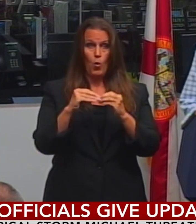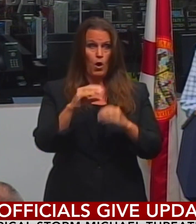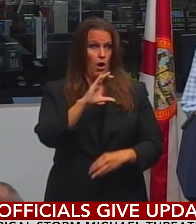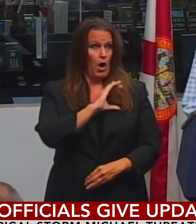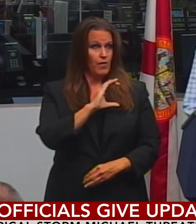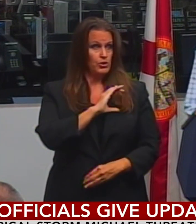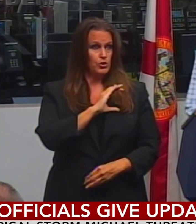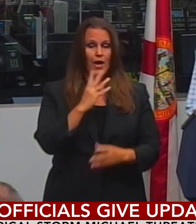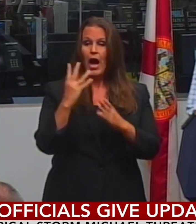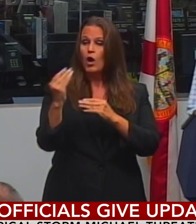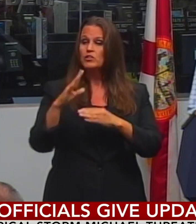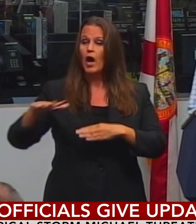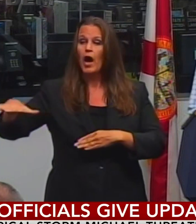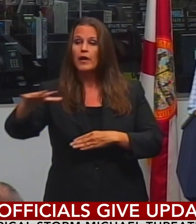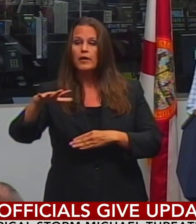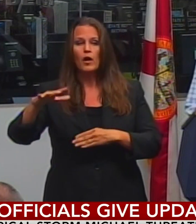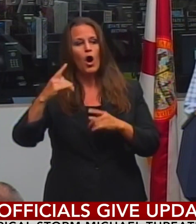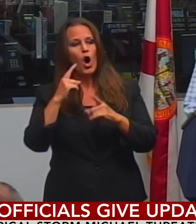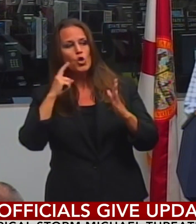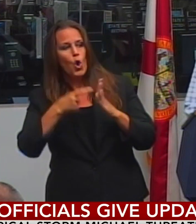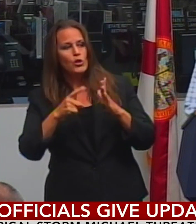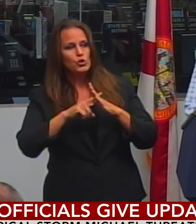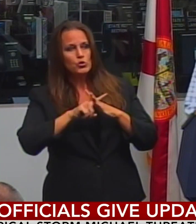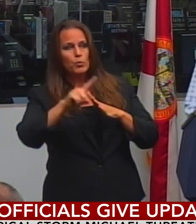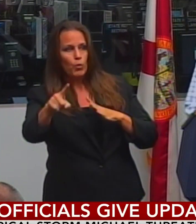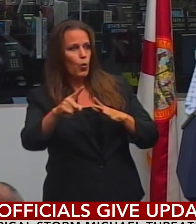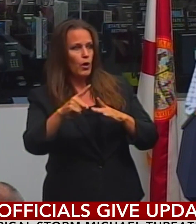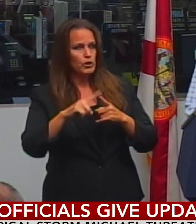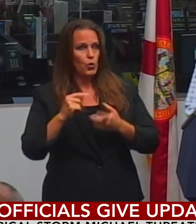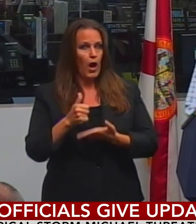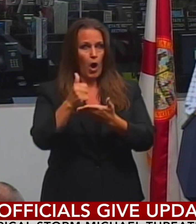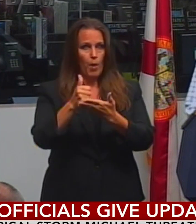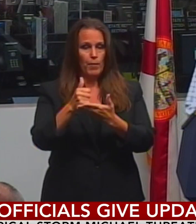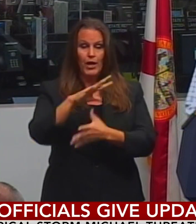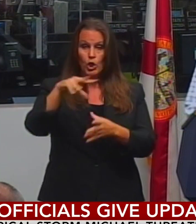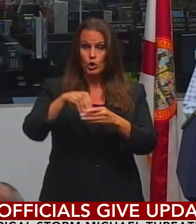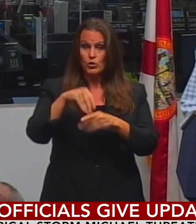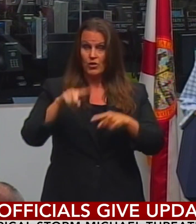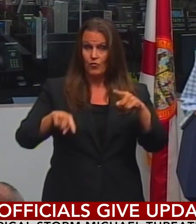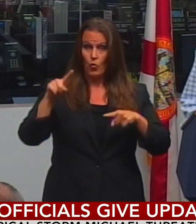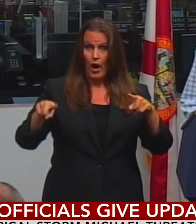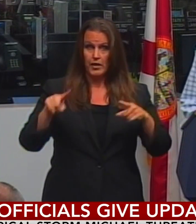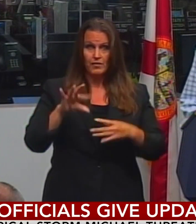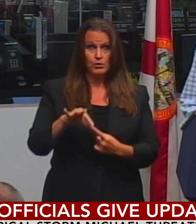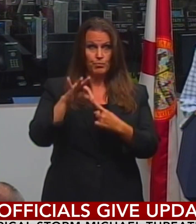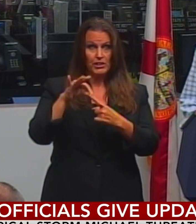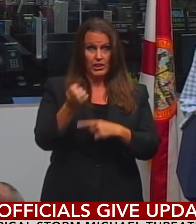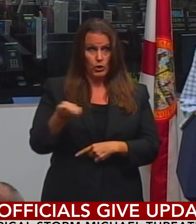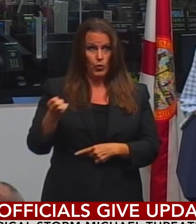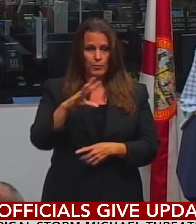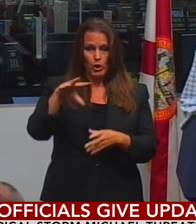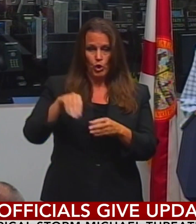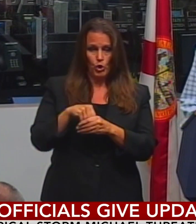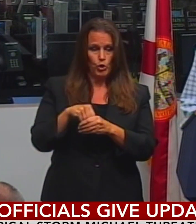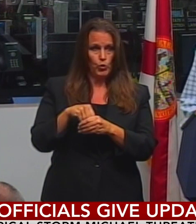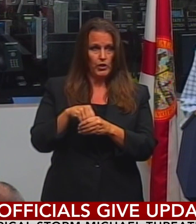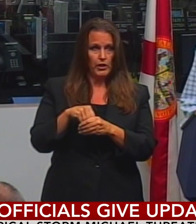MICHAEL AND READY RESPOND. THEY PUT 40 ADDITIONAL LAW ENFORCEMENT OFFICERS FROM OUTSIDE THE PROJECTED PATH ON